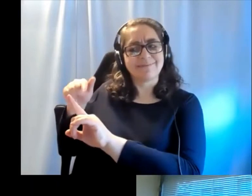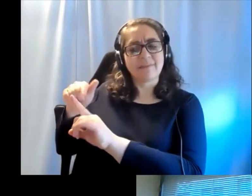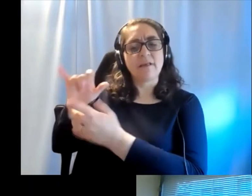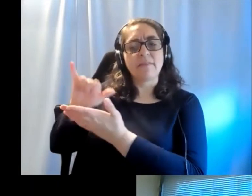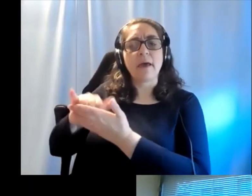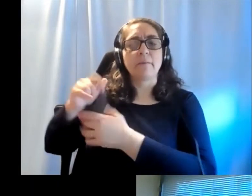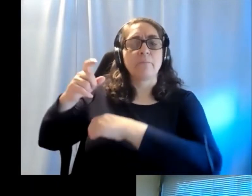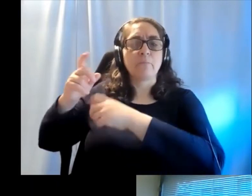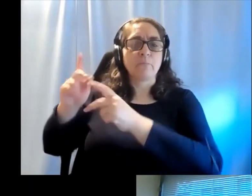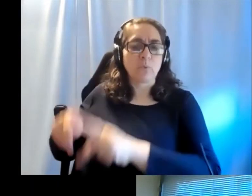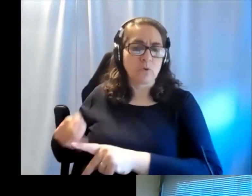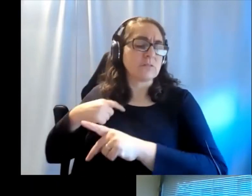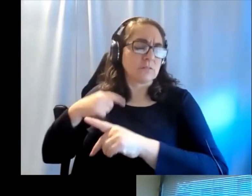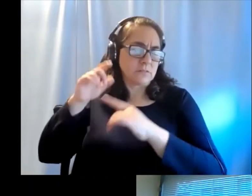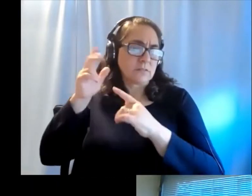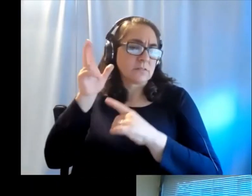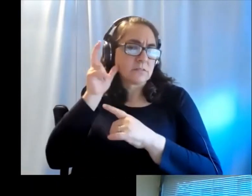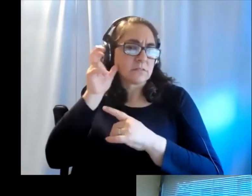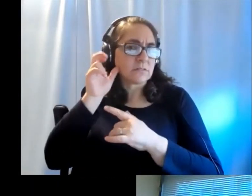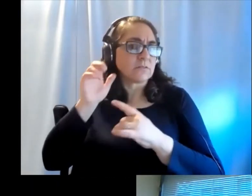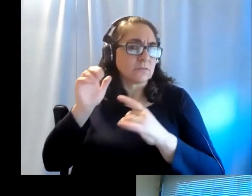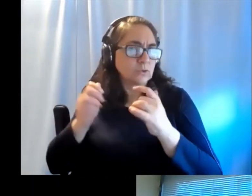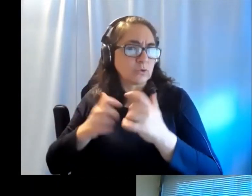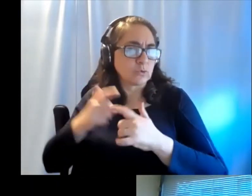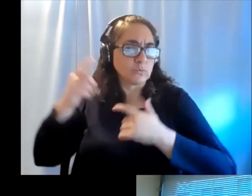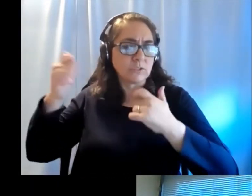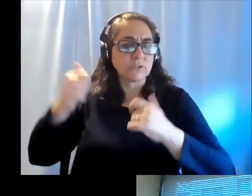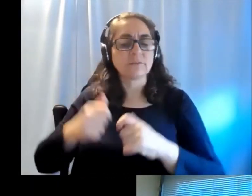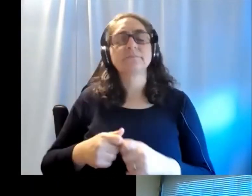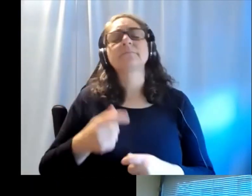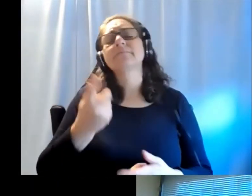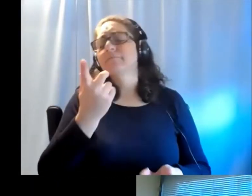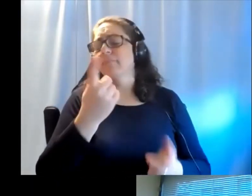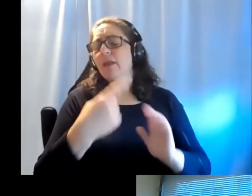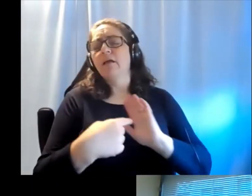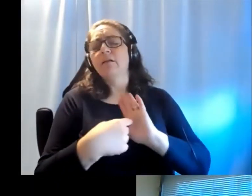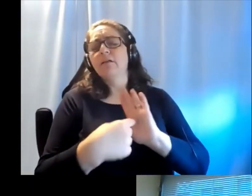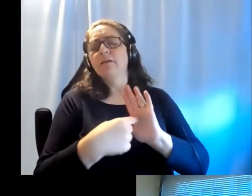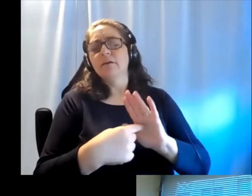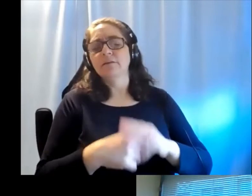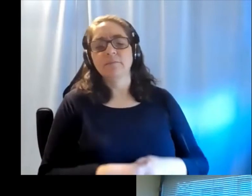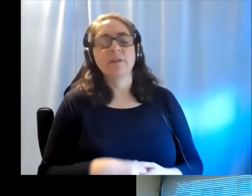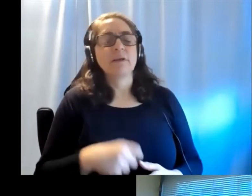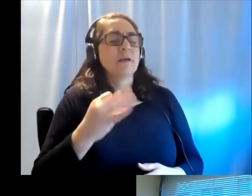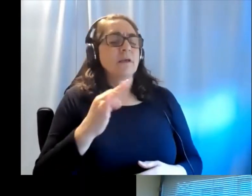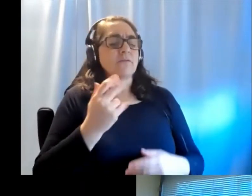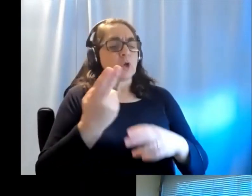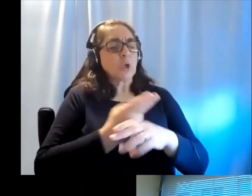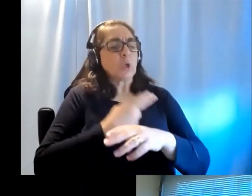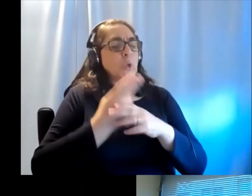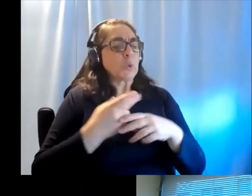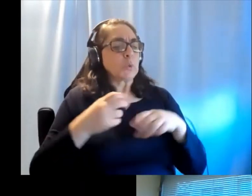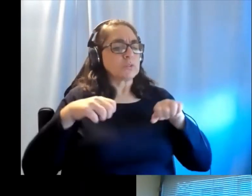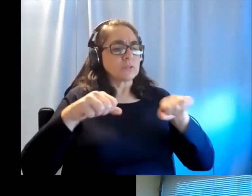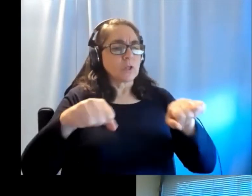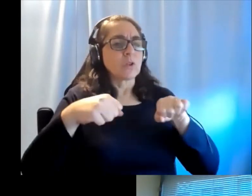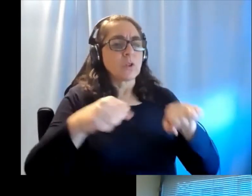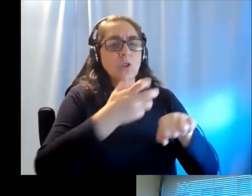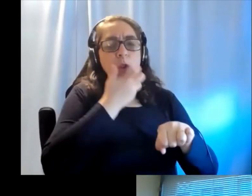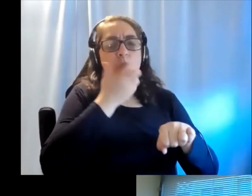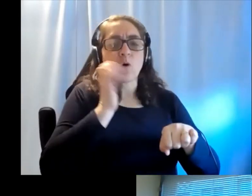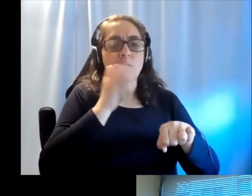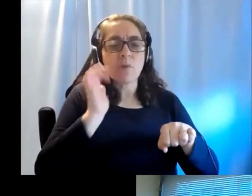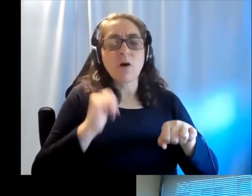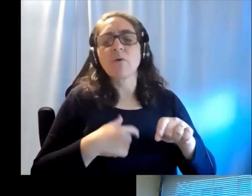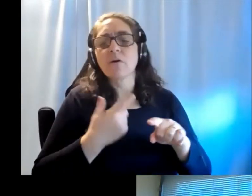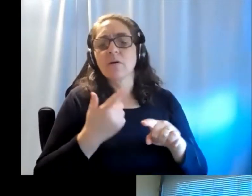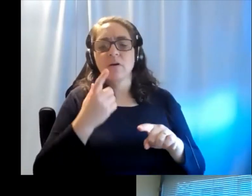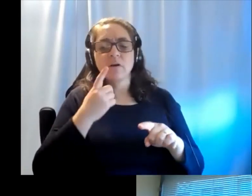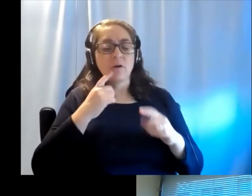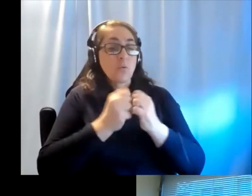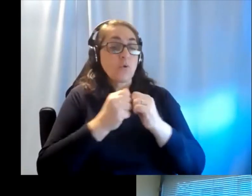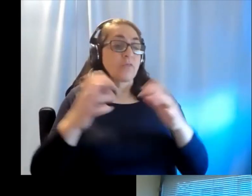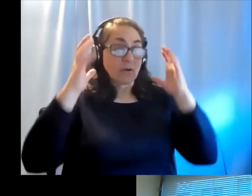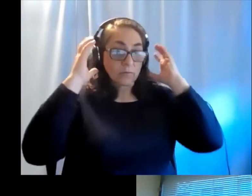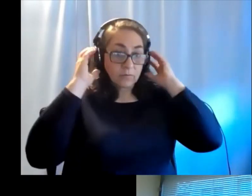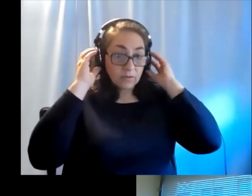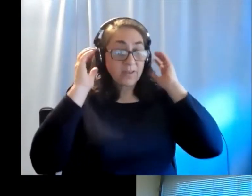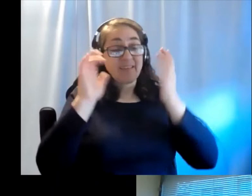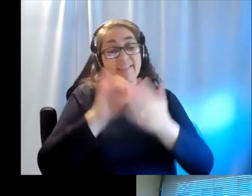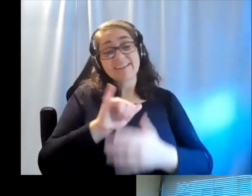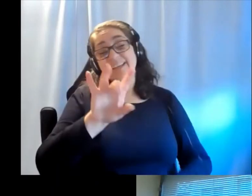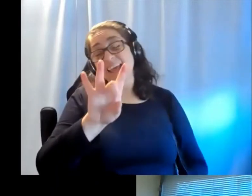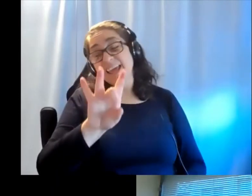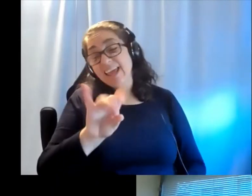If you are using average gas powered lawn mower, you can reach your minimum daily allowance